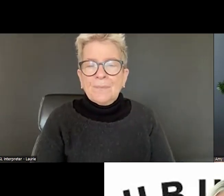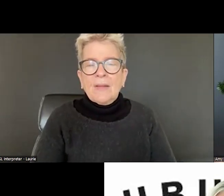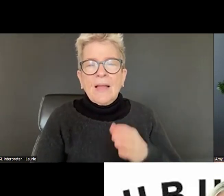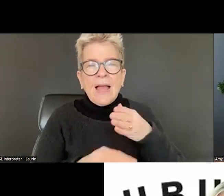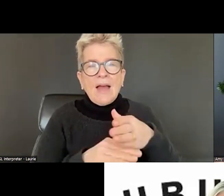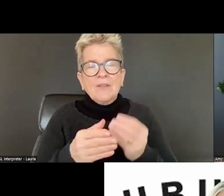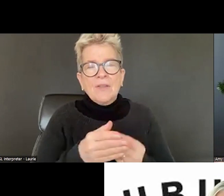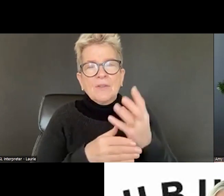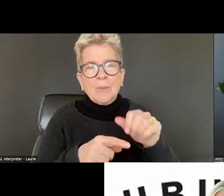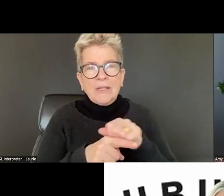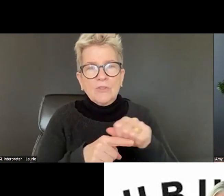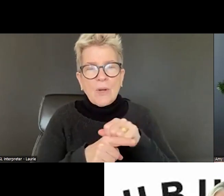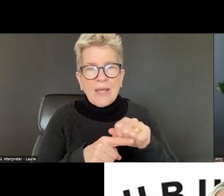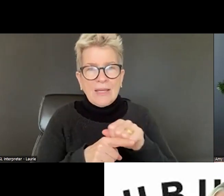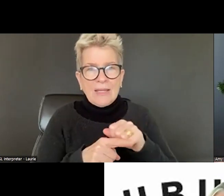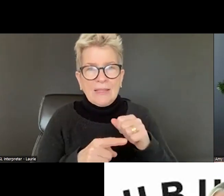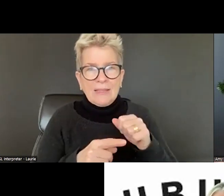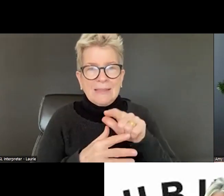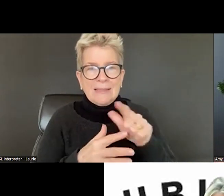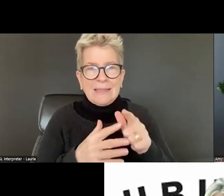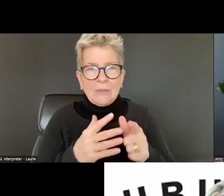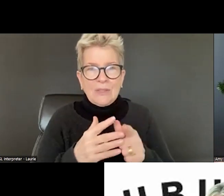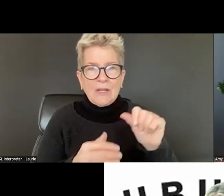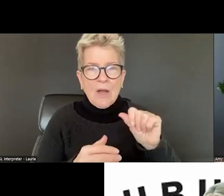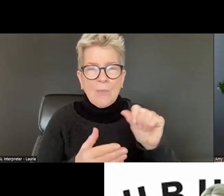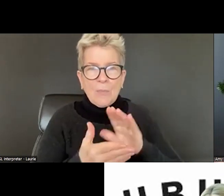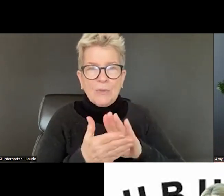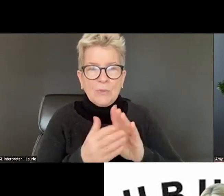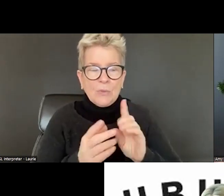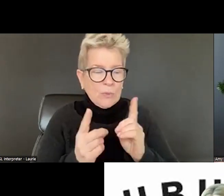number of years in Auburn school district and found that as an opportunity for teachers that